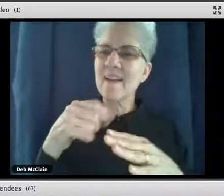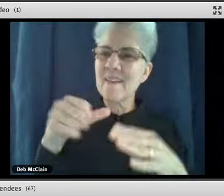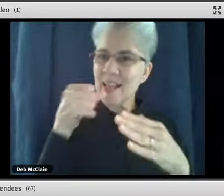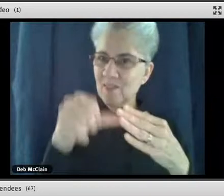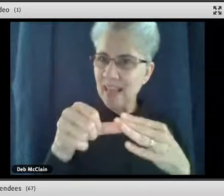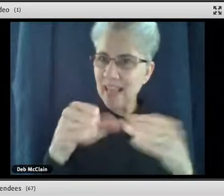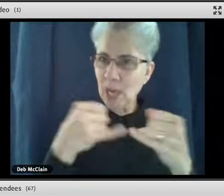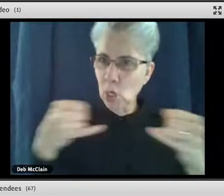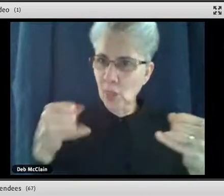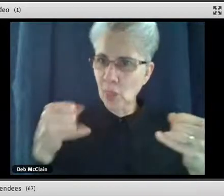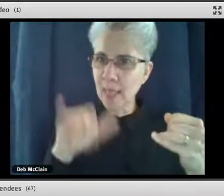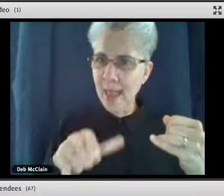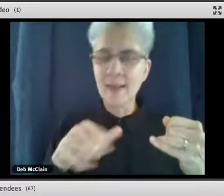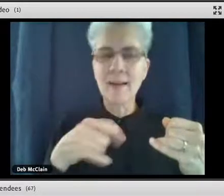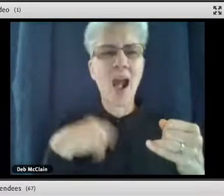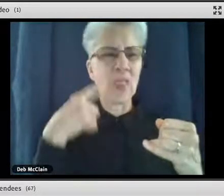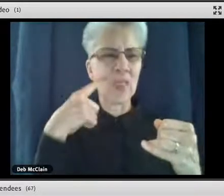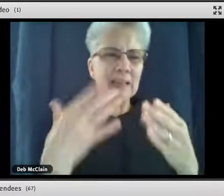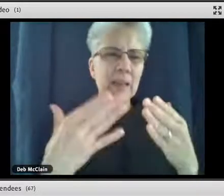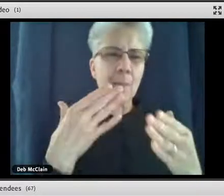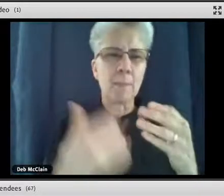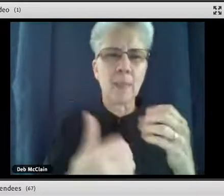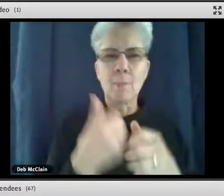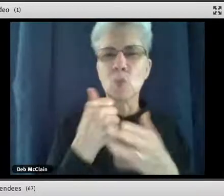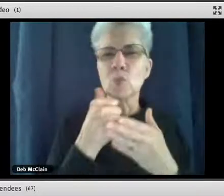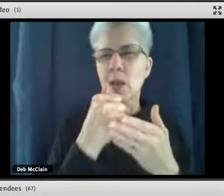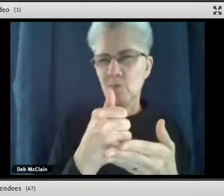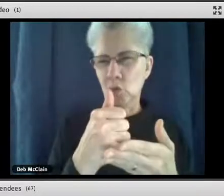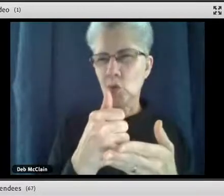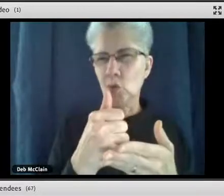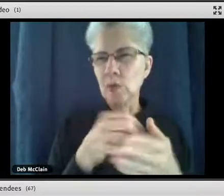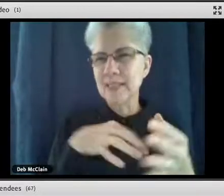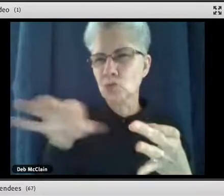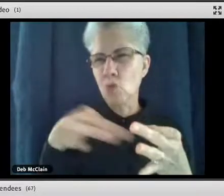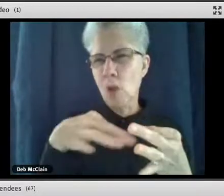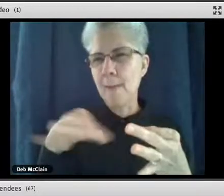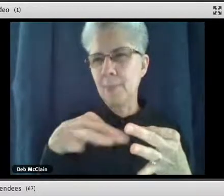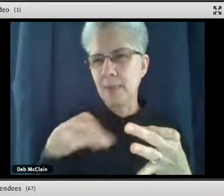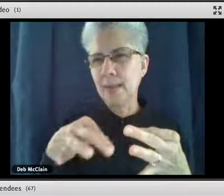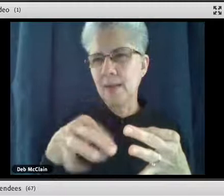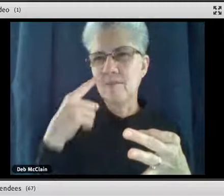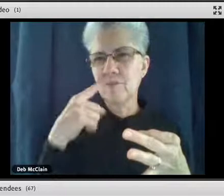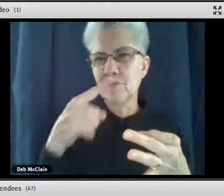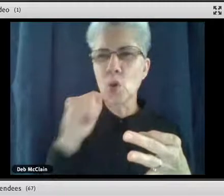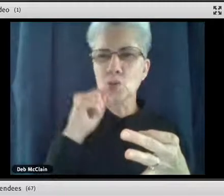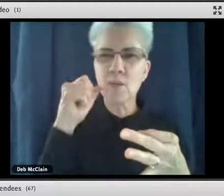So in this particular fixed field, I think it's probably most helpful